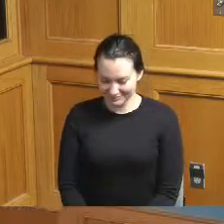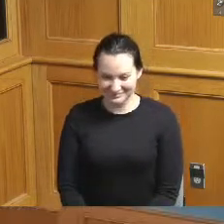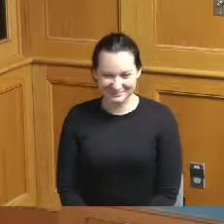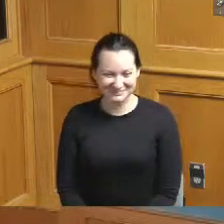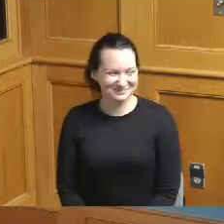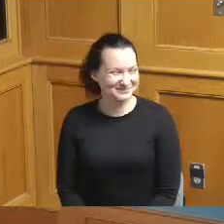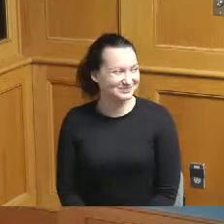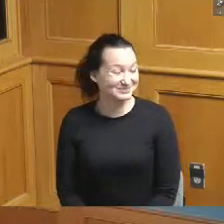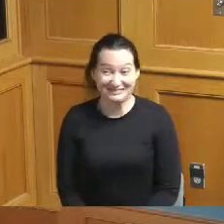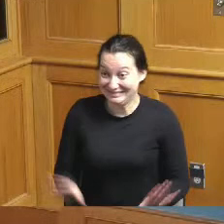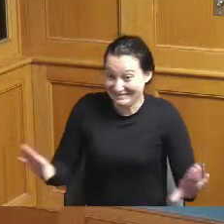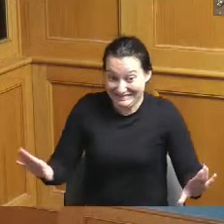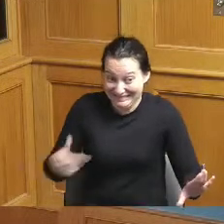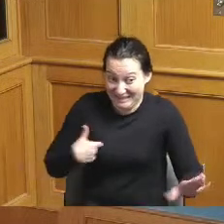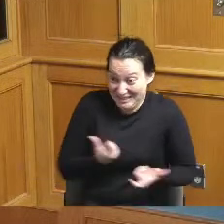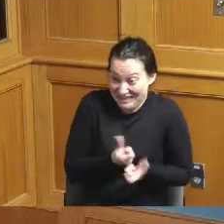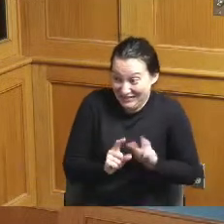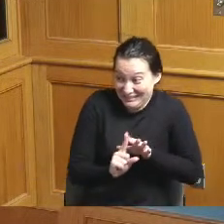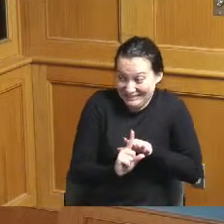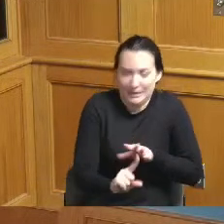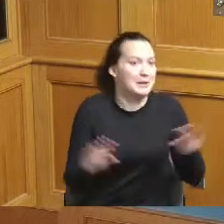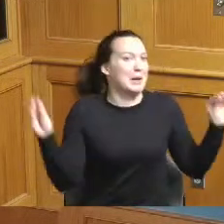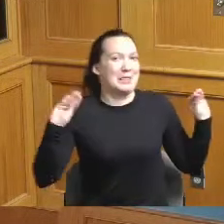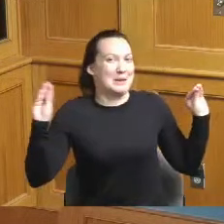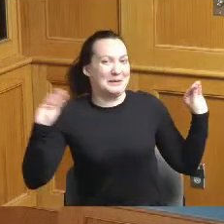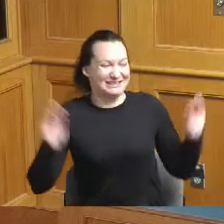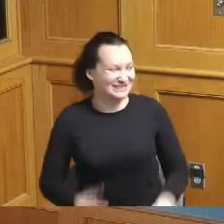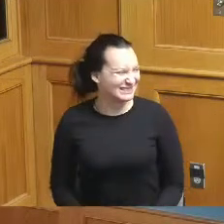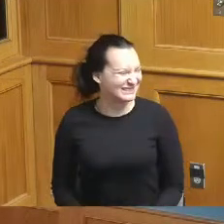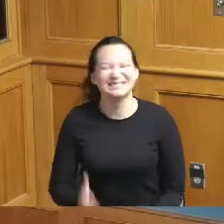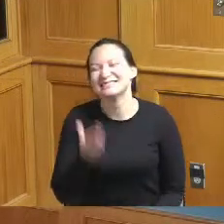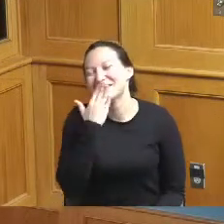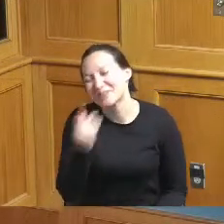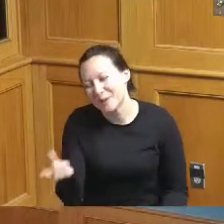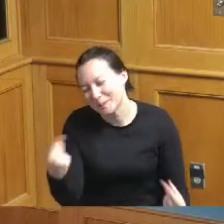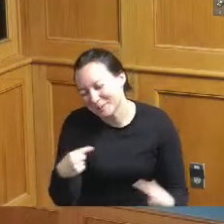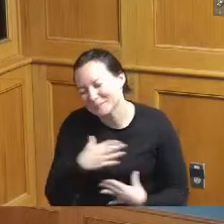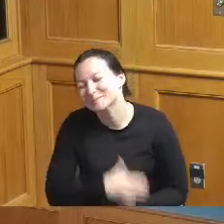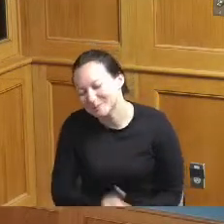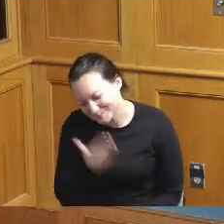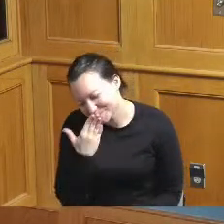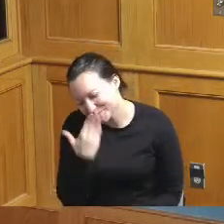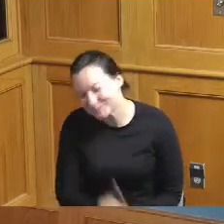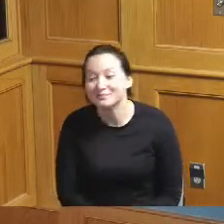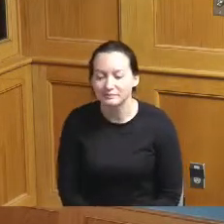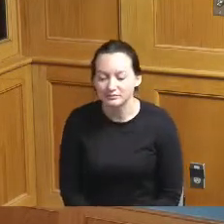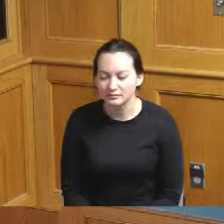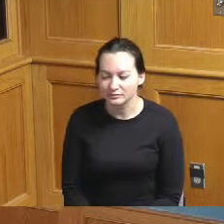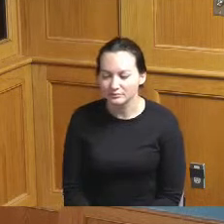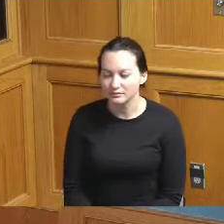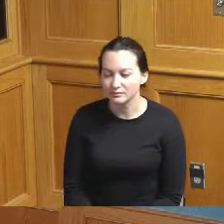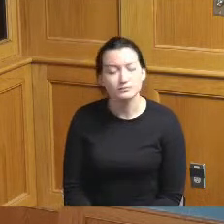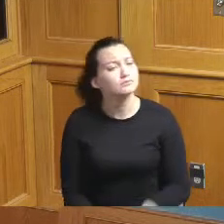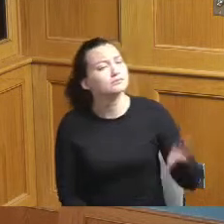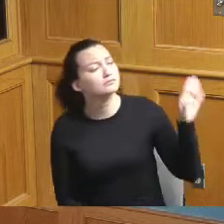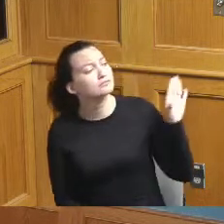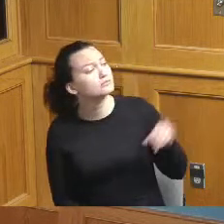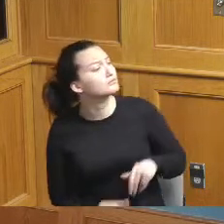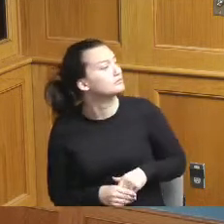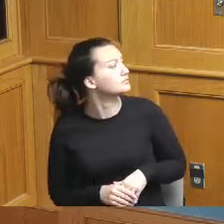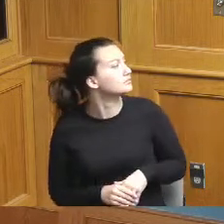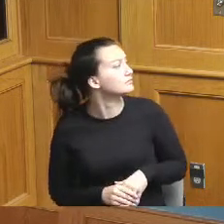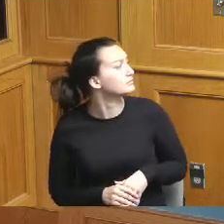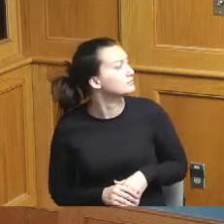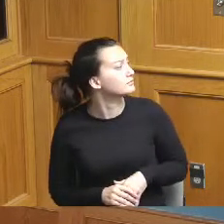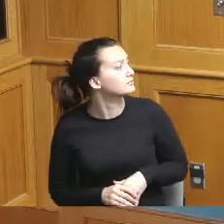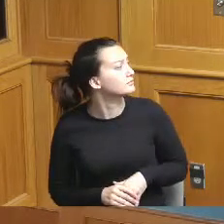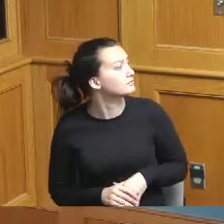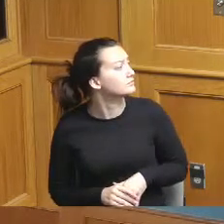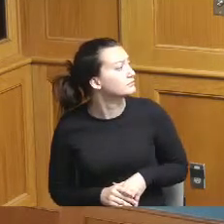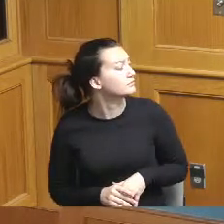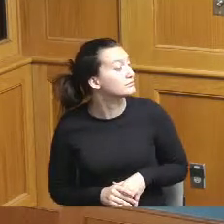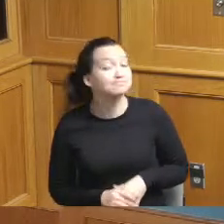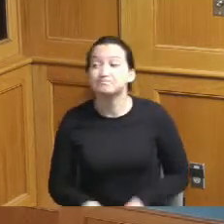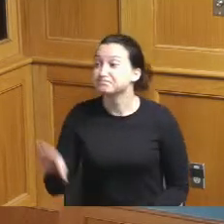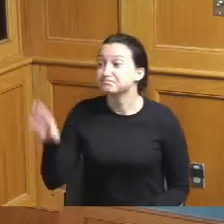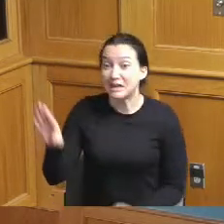for coming appreciate it yes Commissioner I just want to clarify too